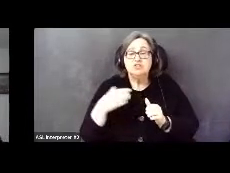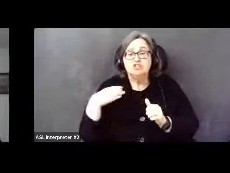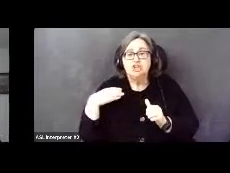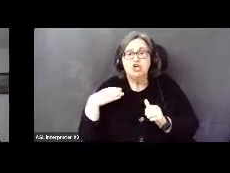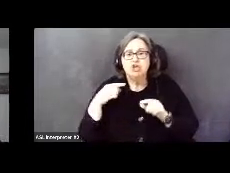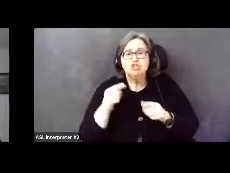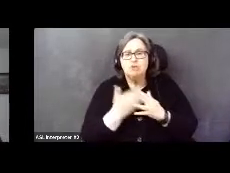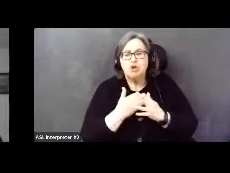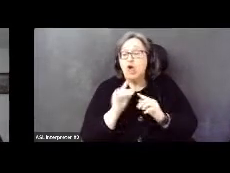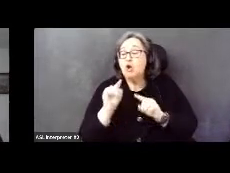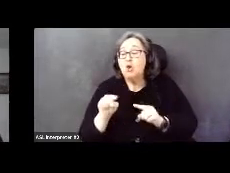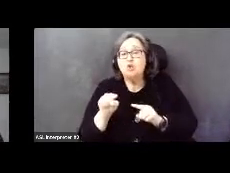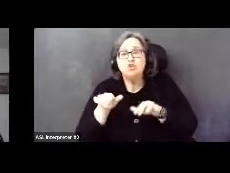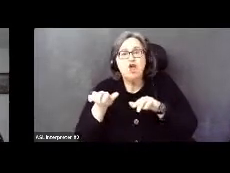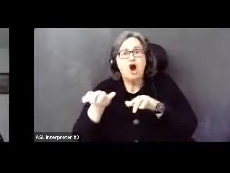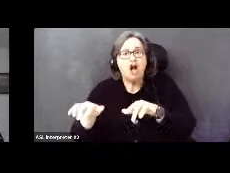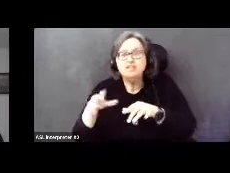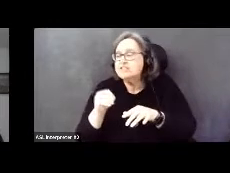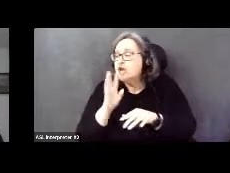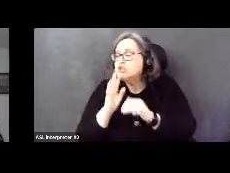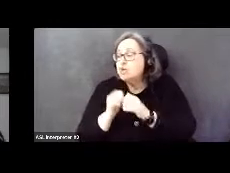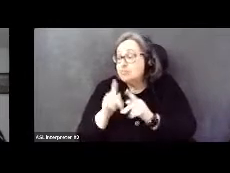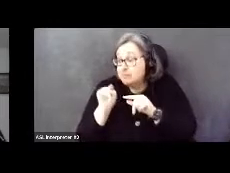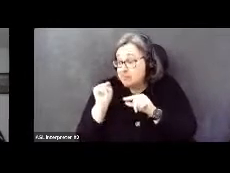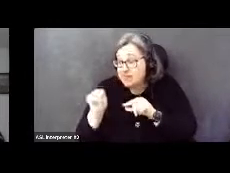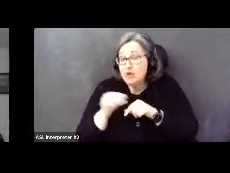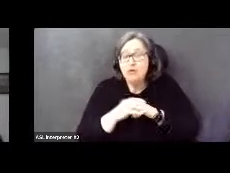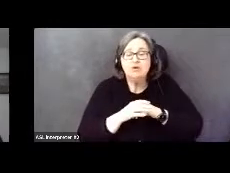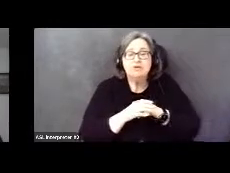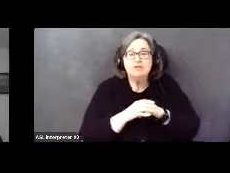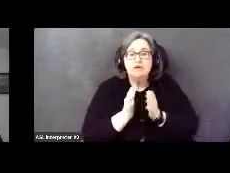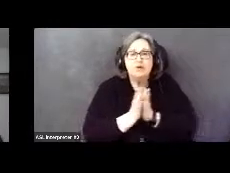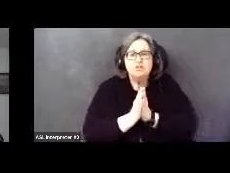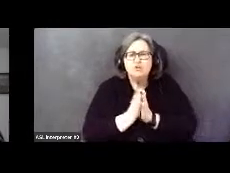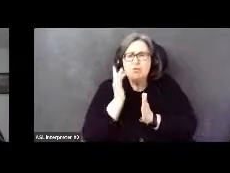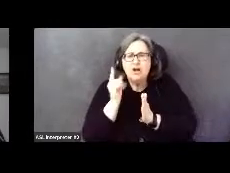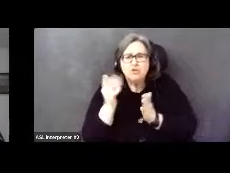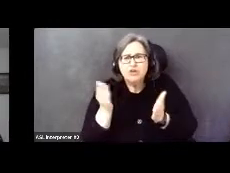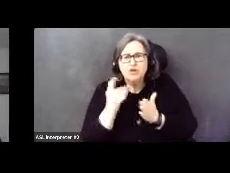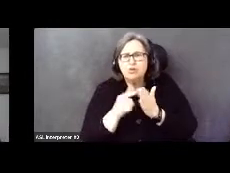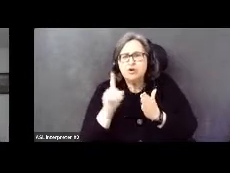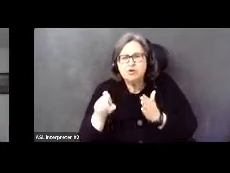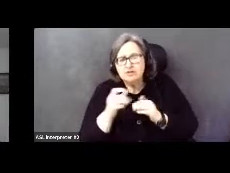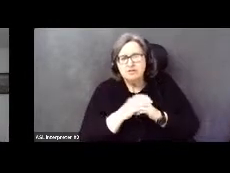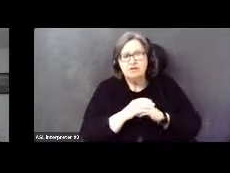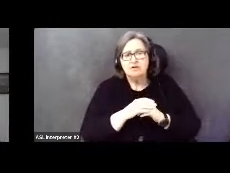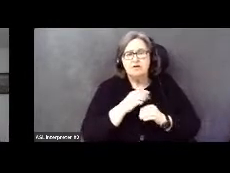into the audience and talk to the people that there were. To ask why are you here? What do you need? I would start trying to